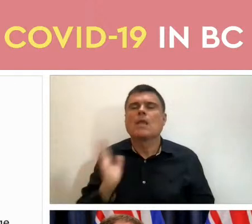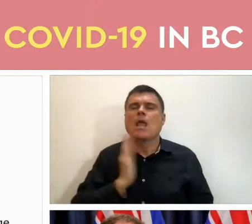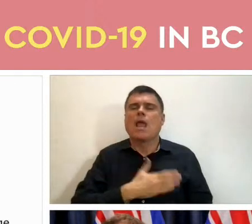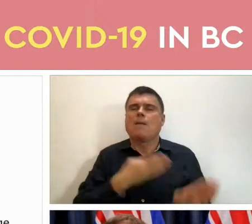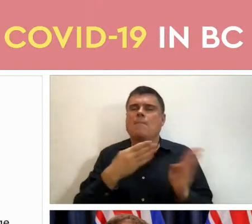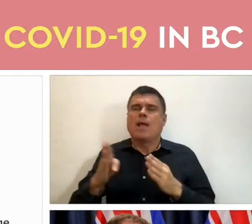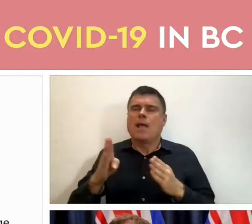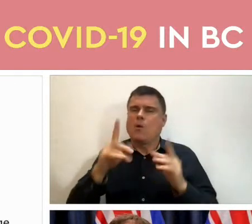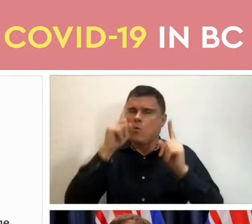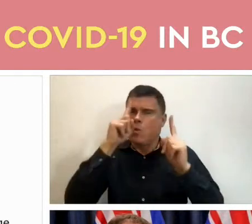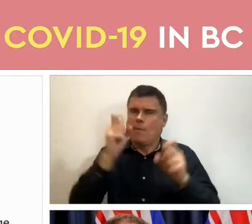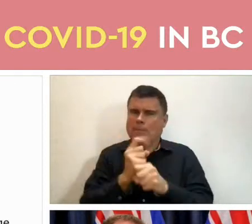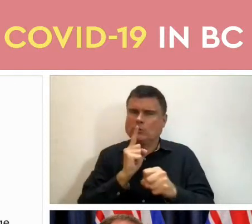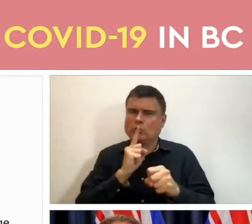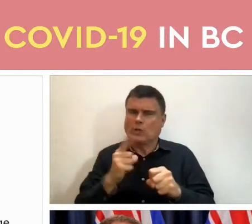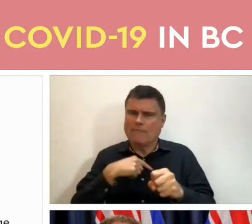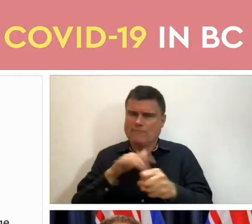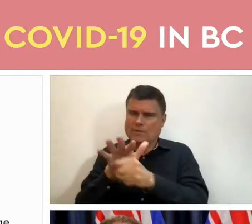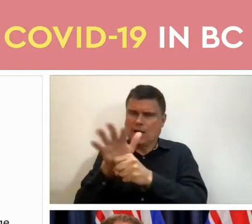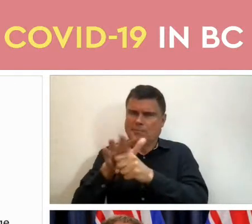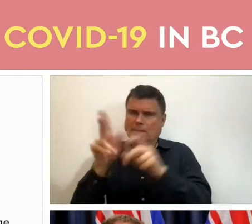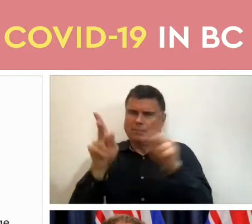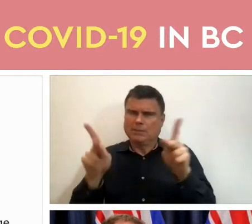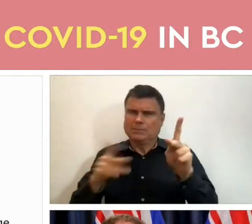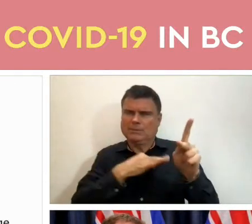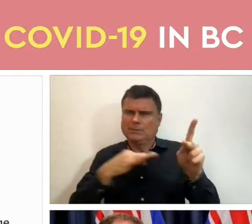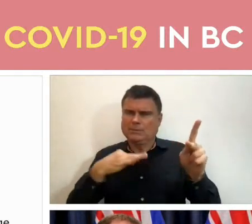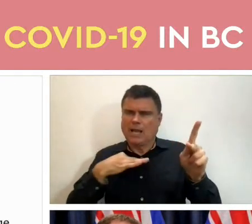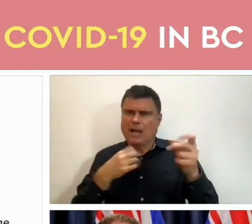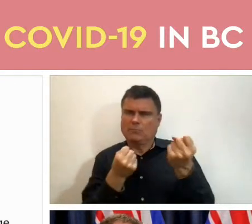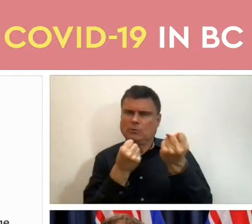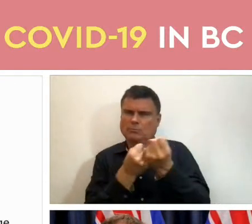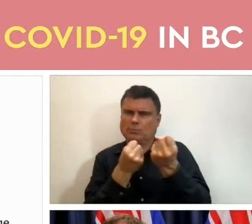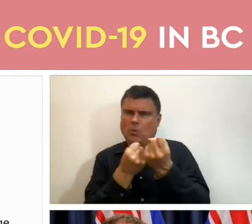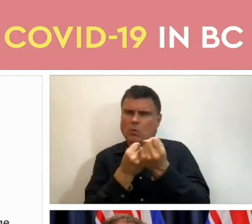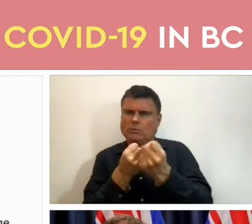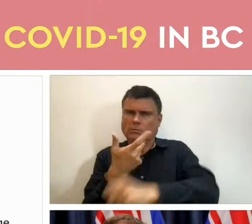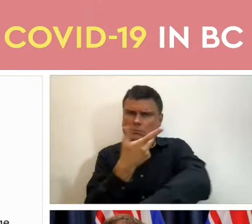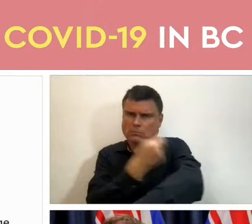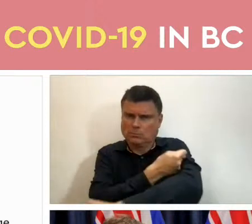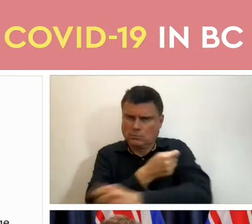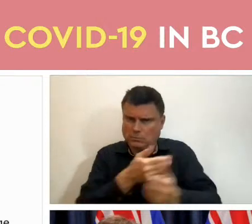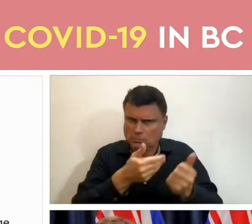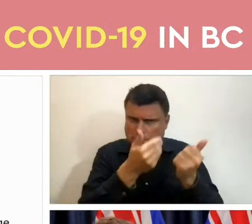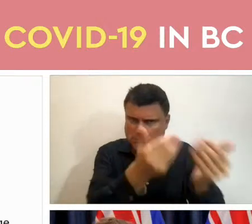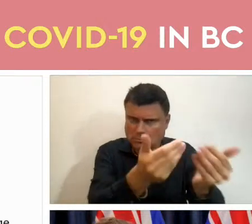to support immunization and also and mainly to support activities in our hospital and our